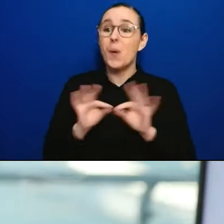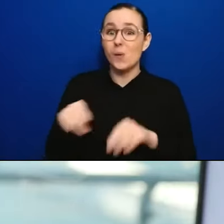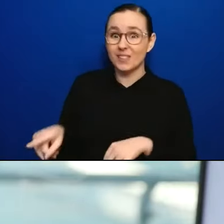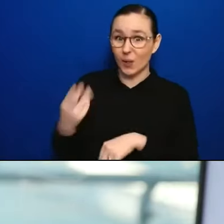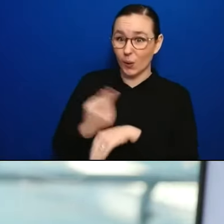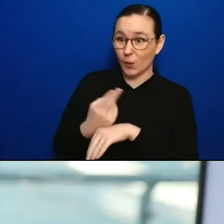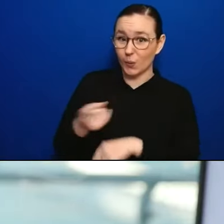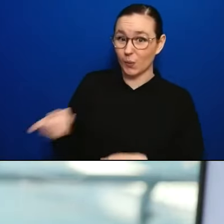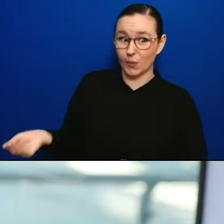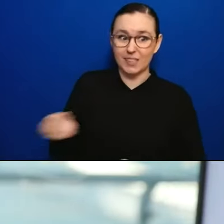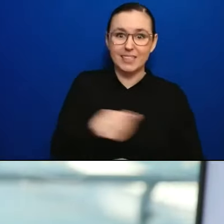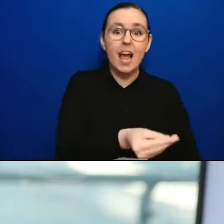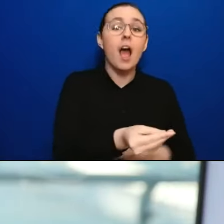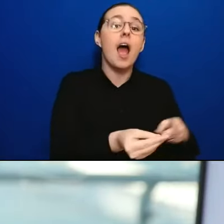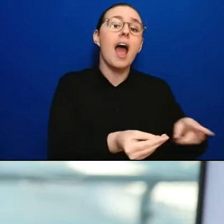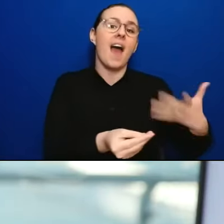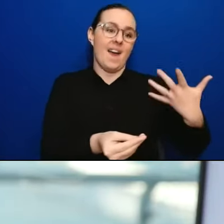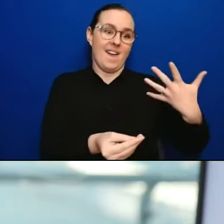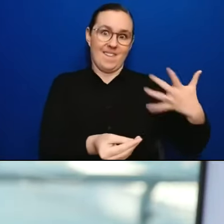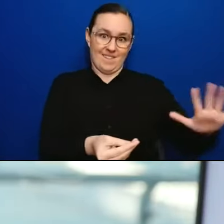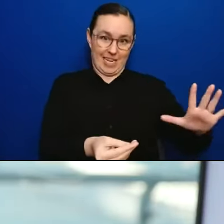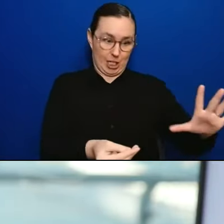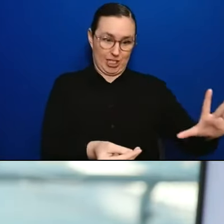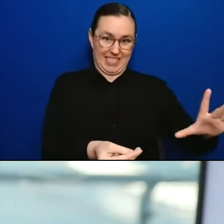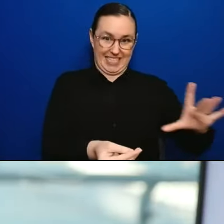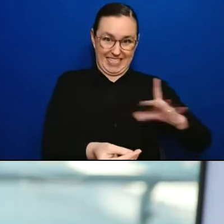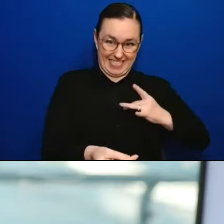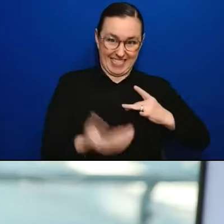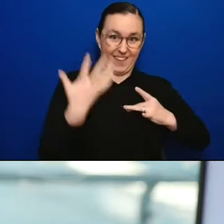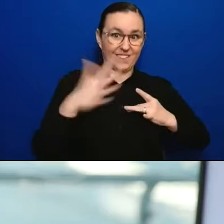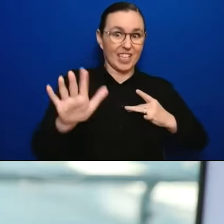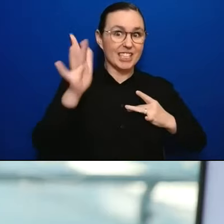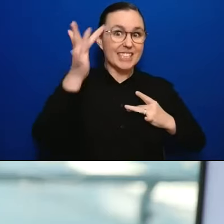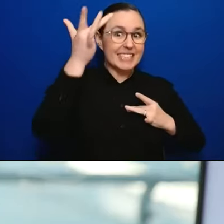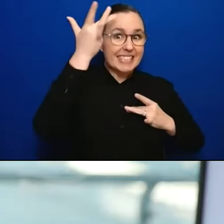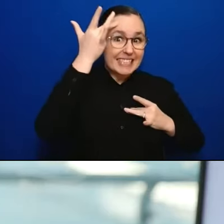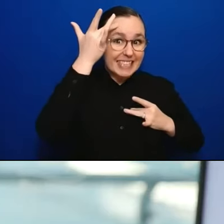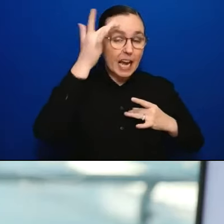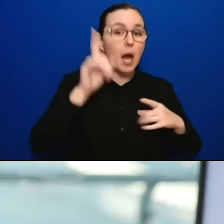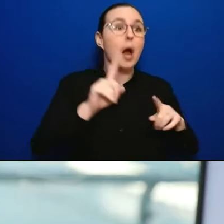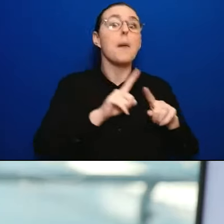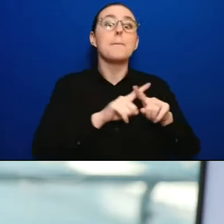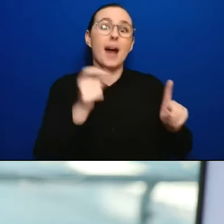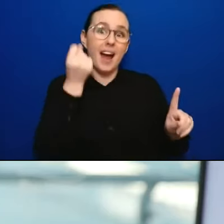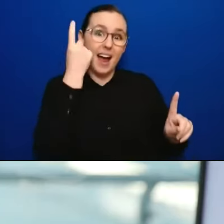And most importantly, it is used once somebody has been